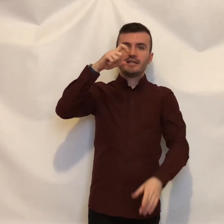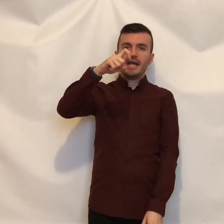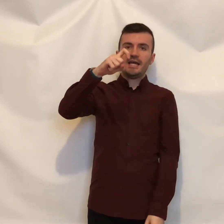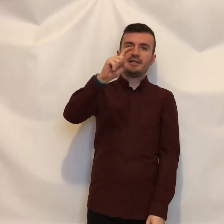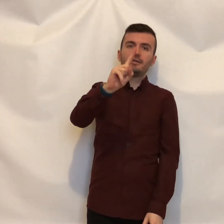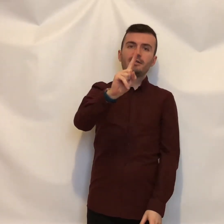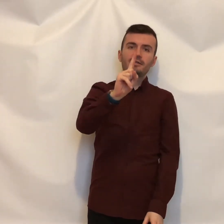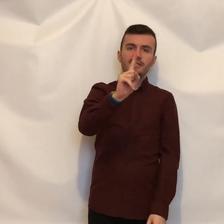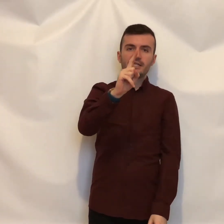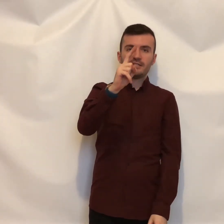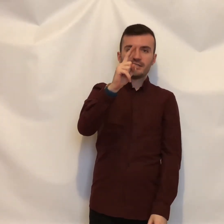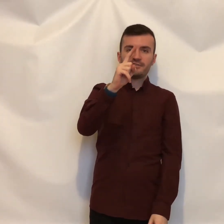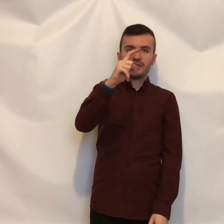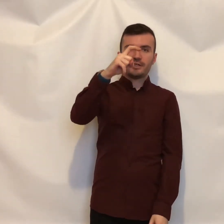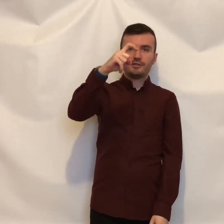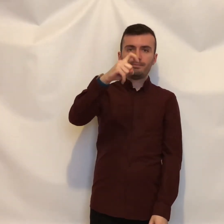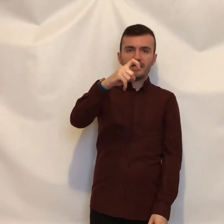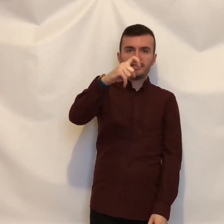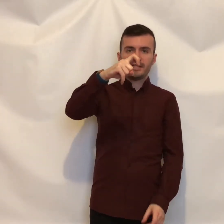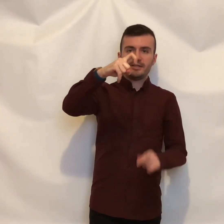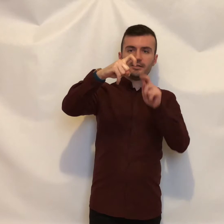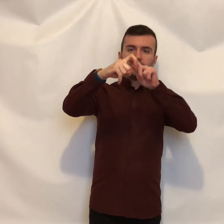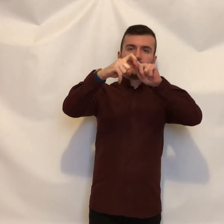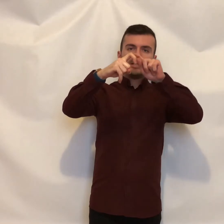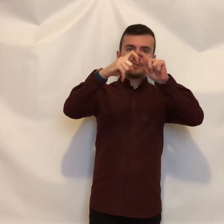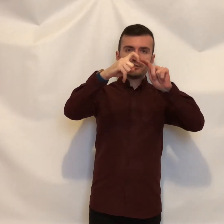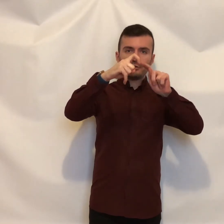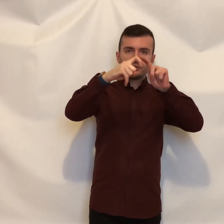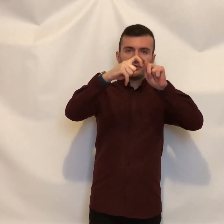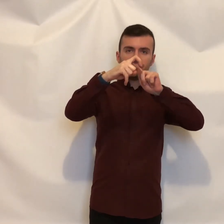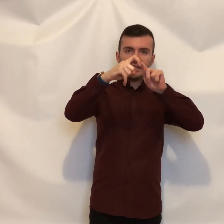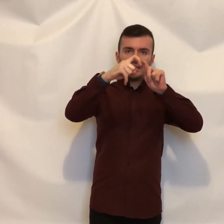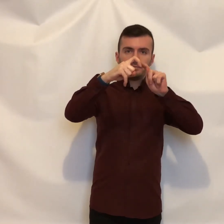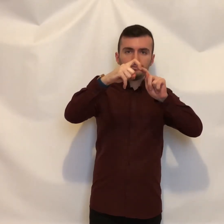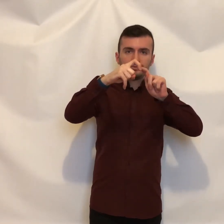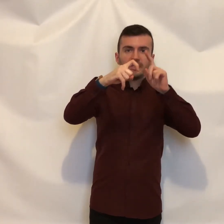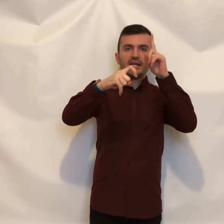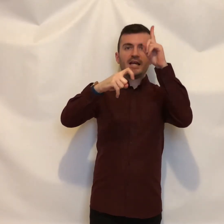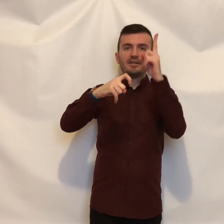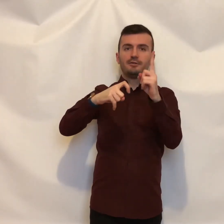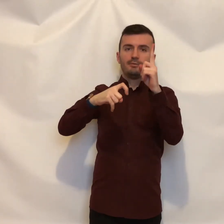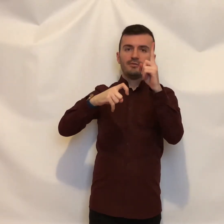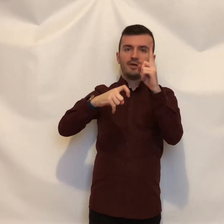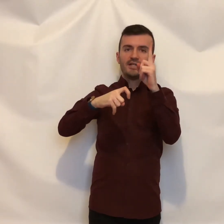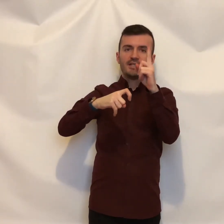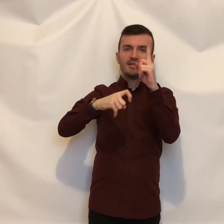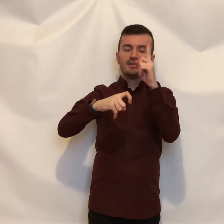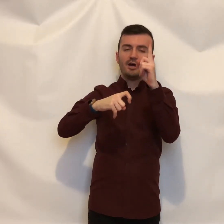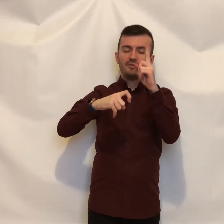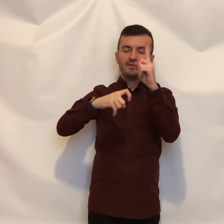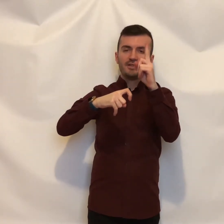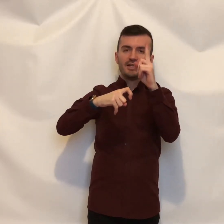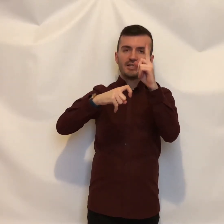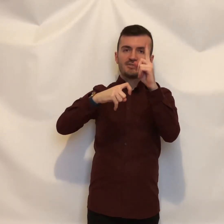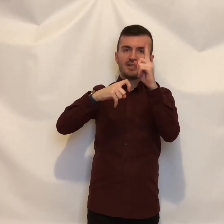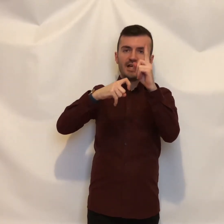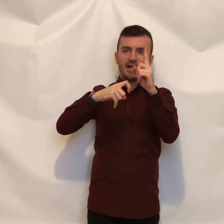'k', this index finger you bend it into a sort-of 'v' and then with your other index finger